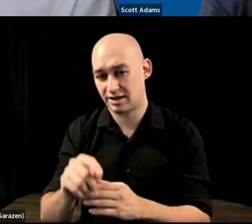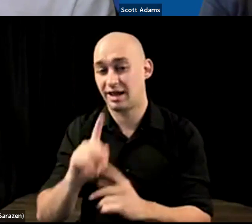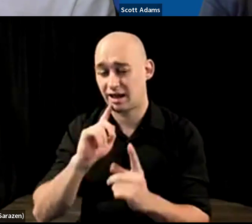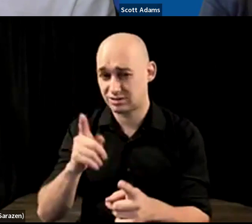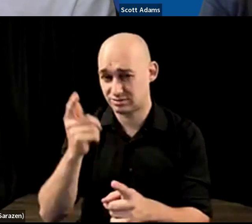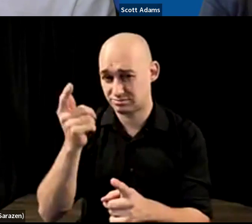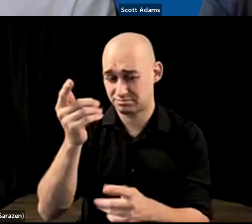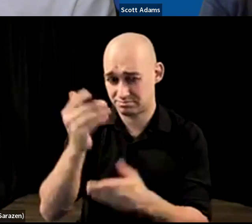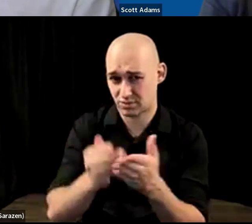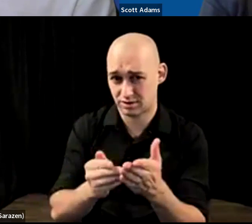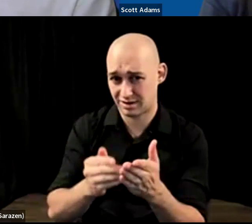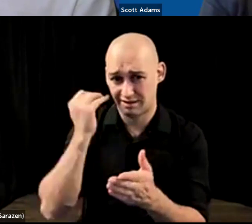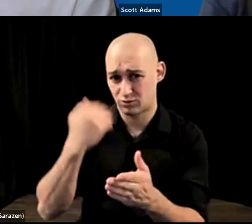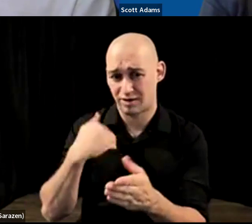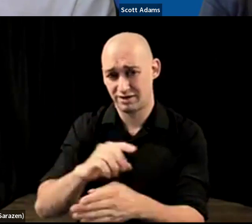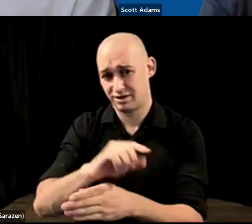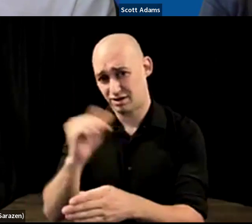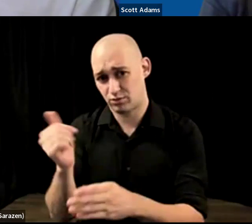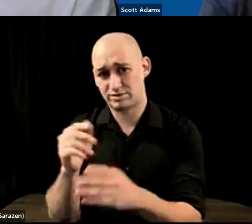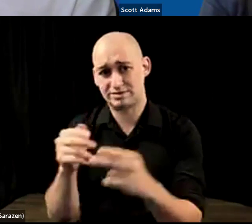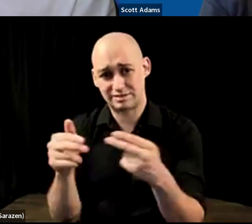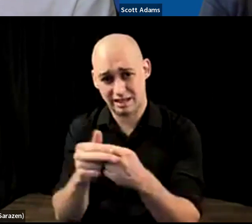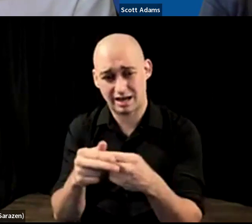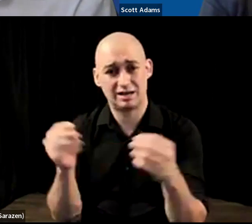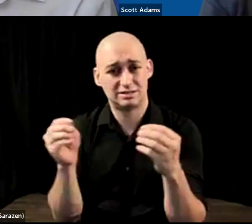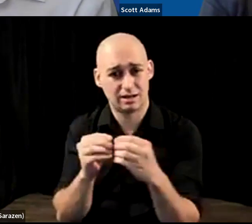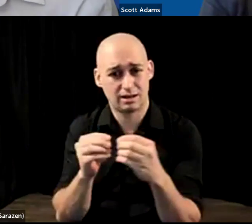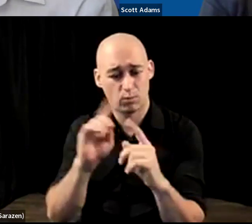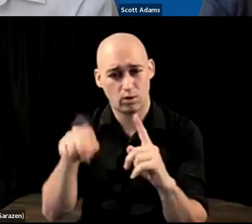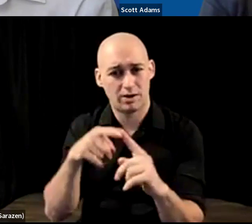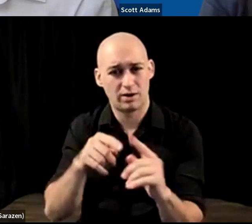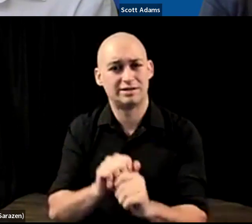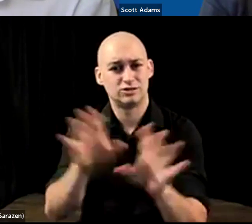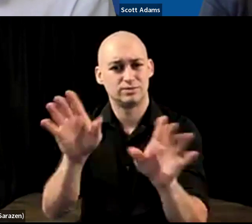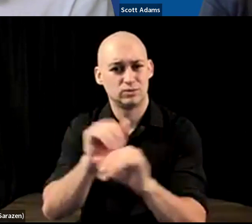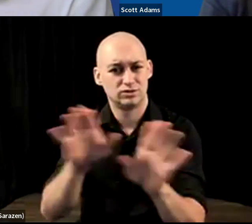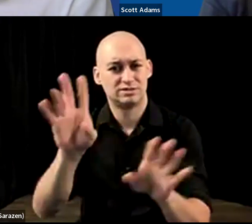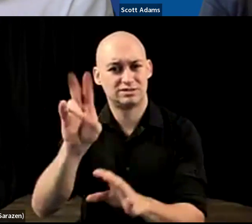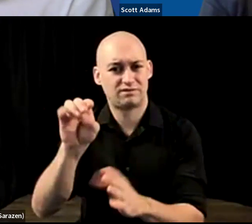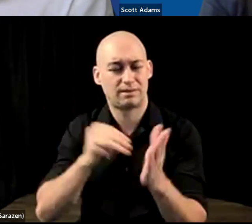you had a different slide on this which was more about the distribution of the 70 million between